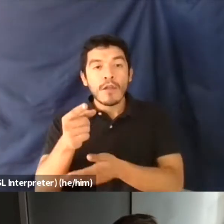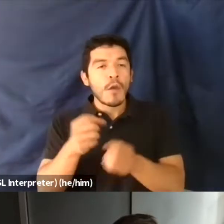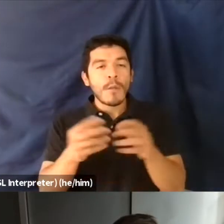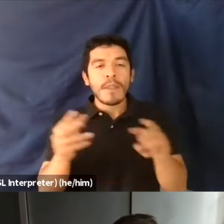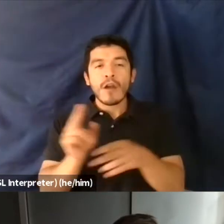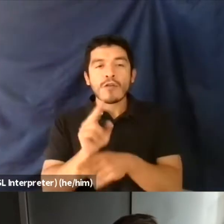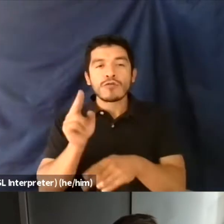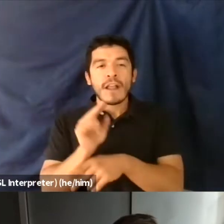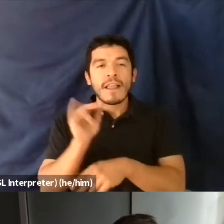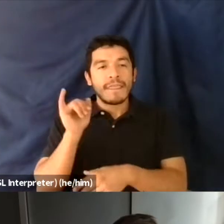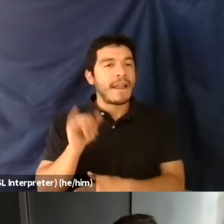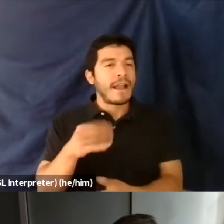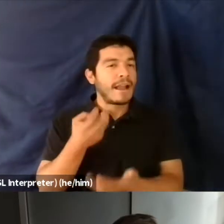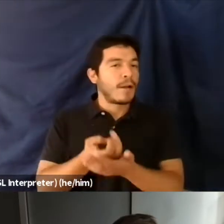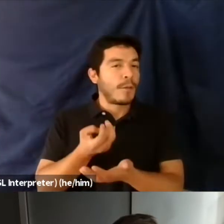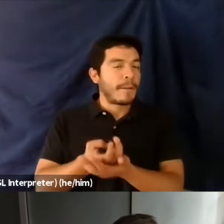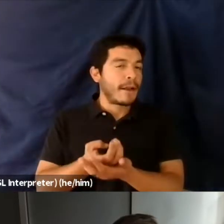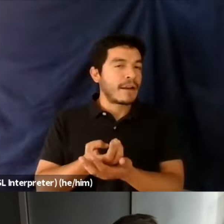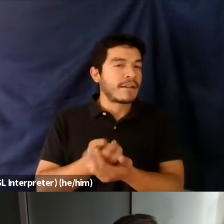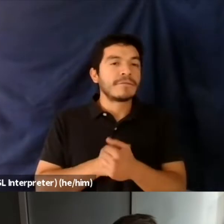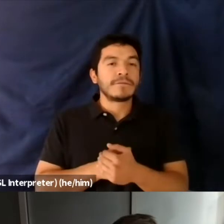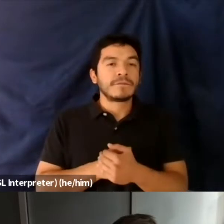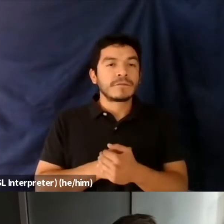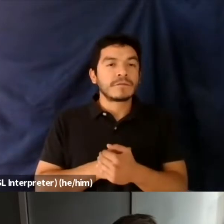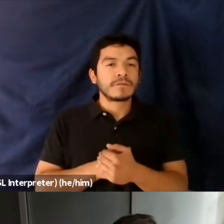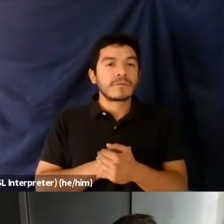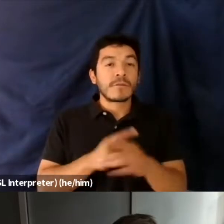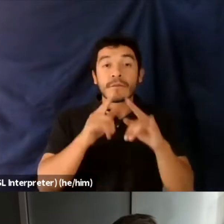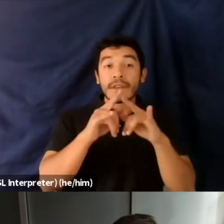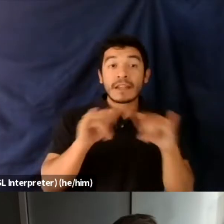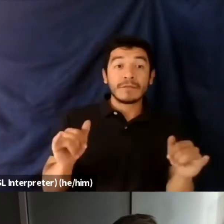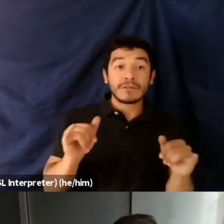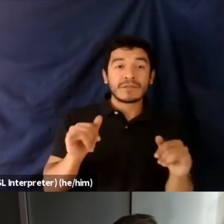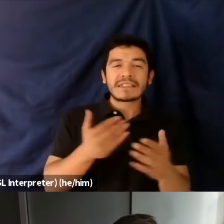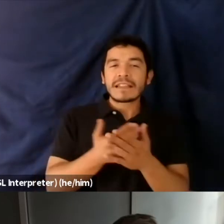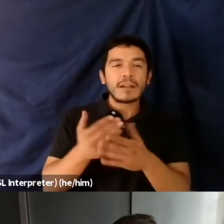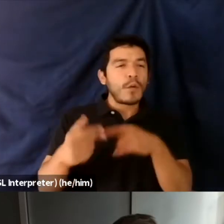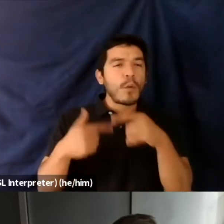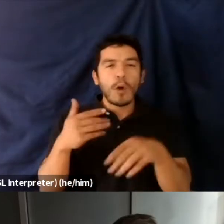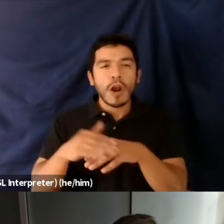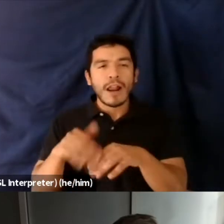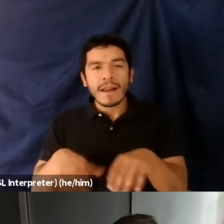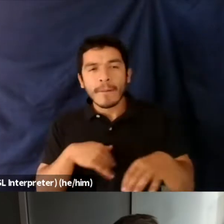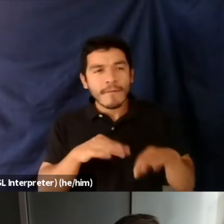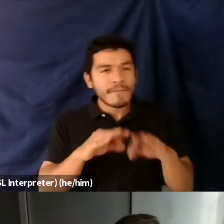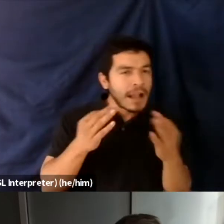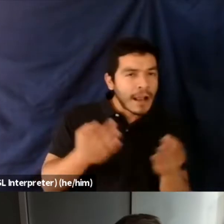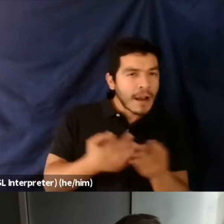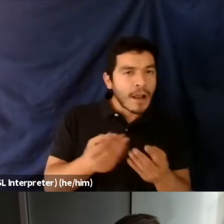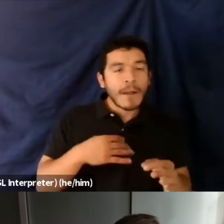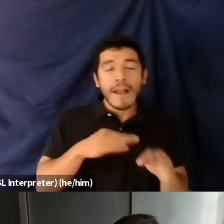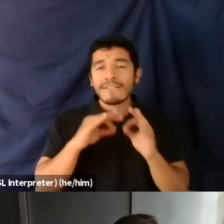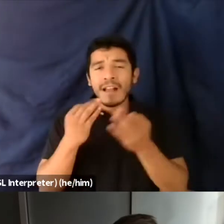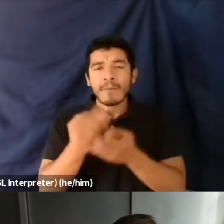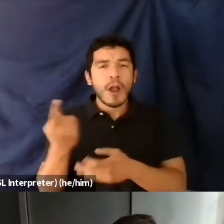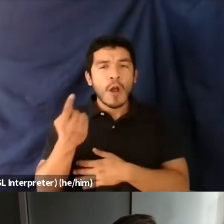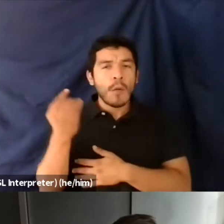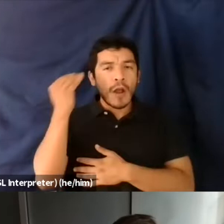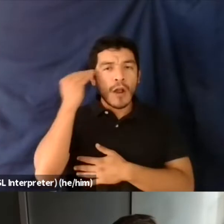simultaneous to that like this sort of drama was going down in my family and suddenly the family had always known was like bursting apart